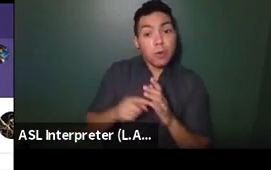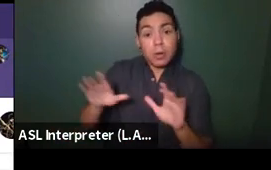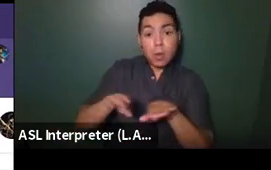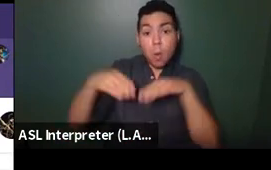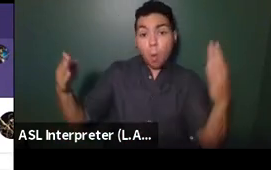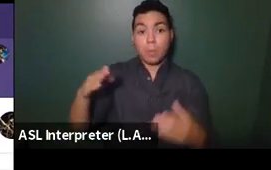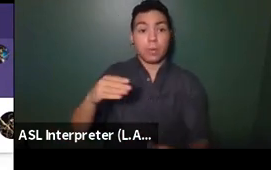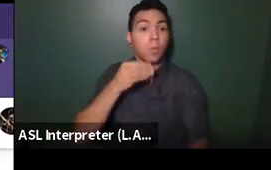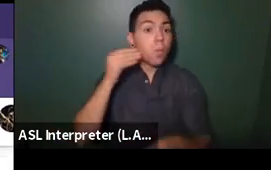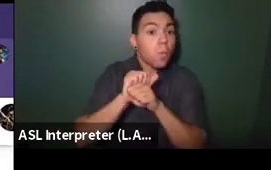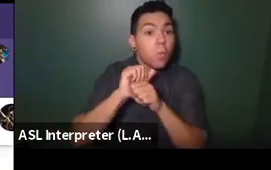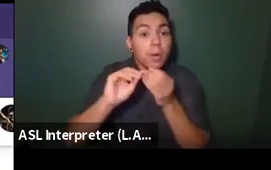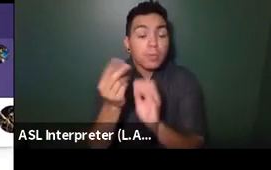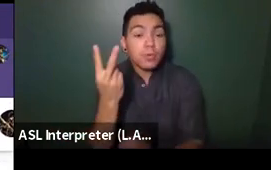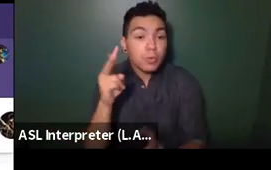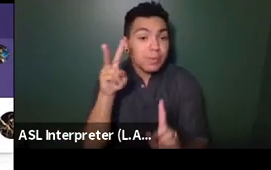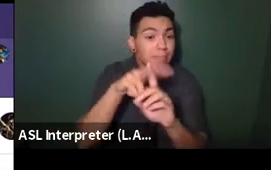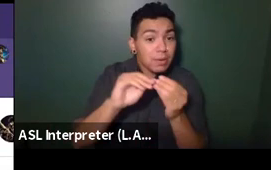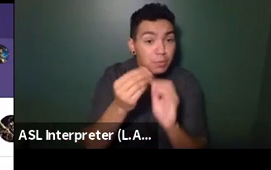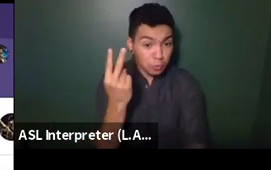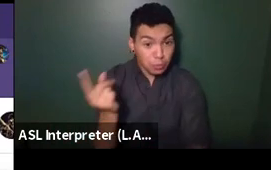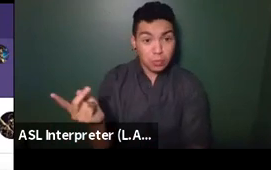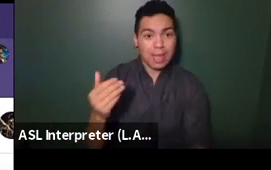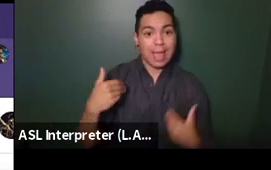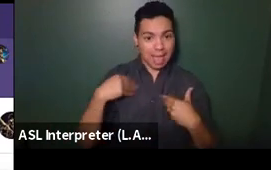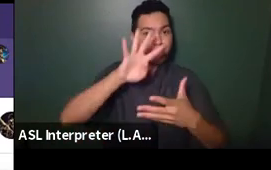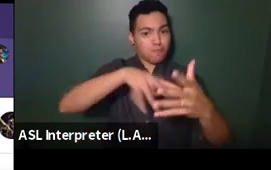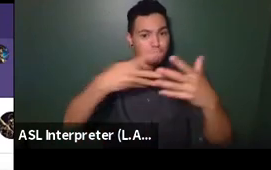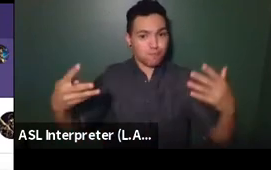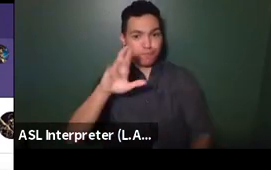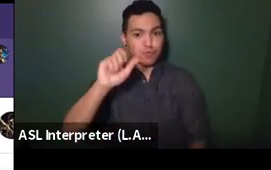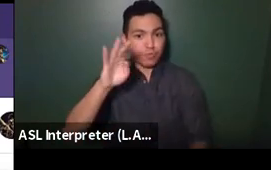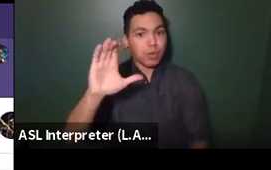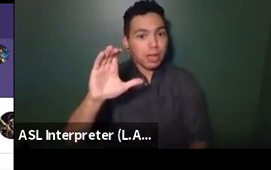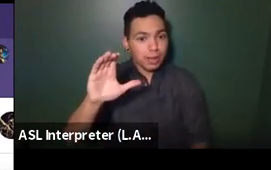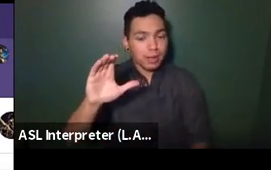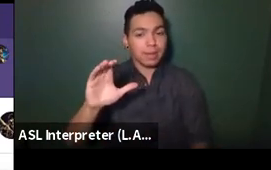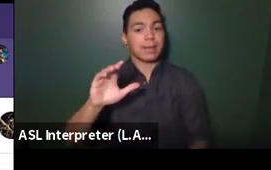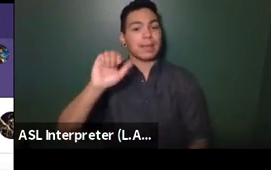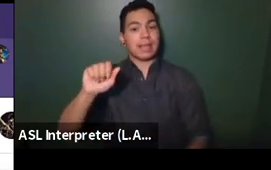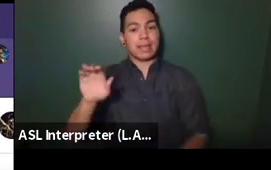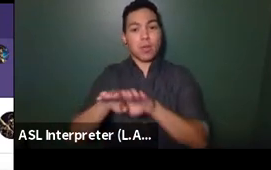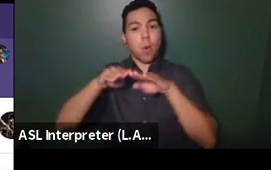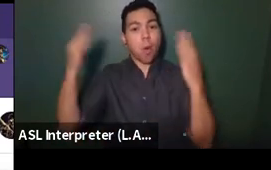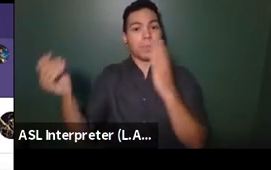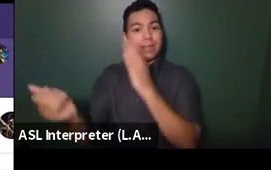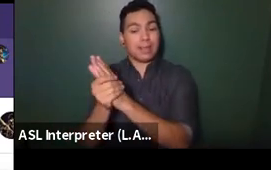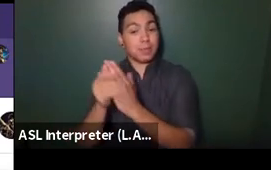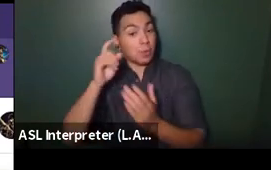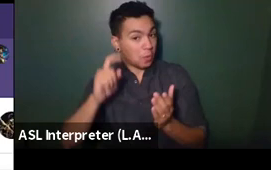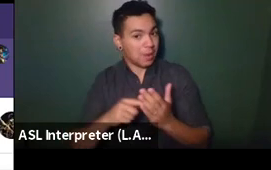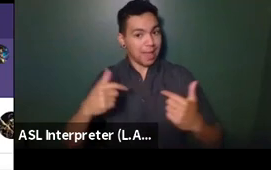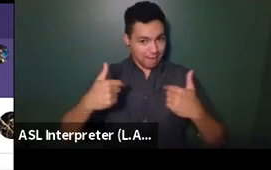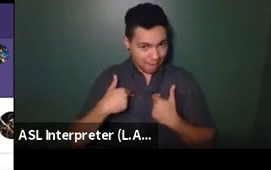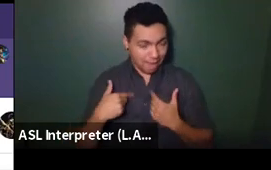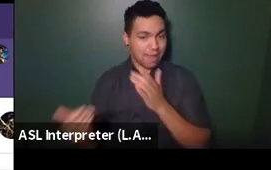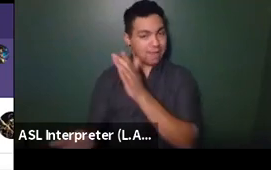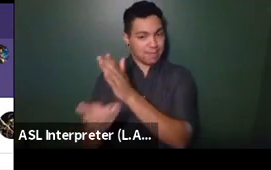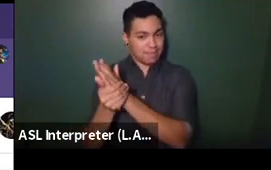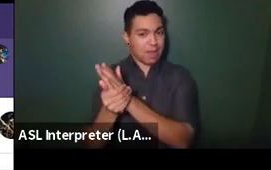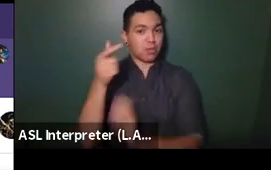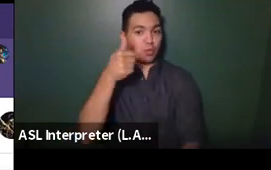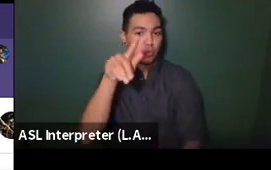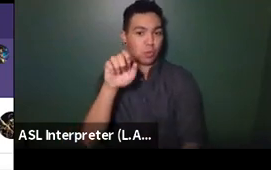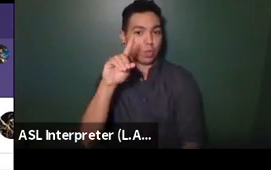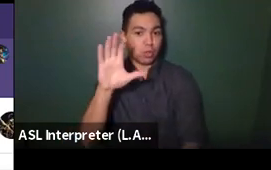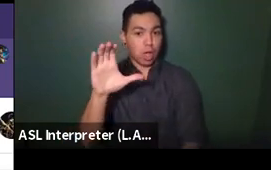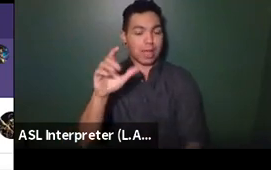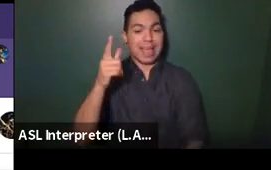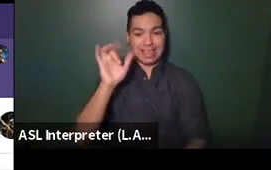Katherine Livick - ESD 112: this is one that has a rubric right, he could open his attachment. This is one where I attached a Google Doc and this is what the student sees when a Google Doc is attached.